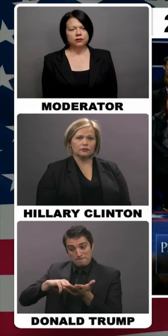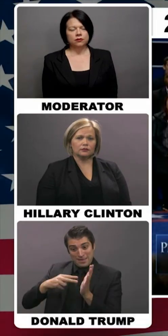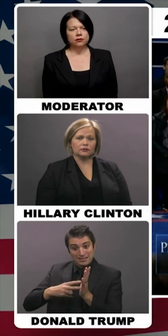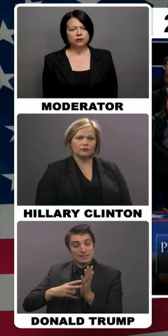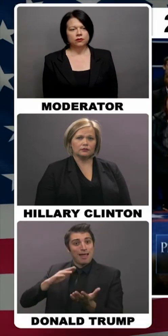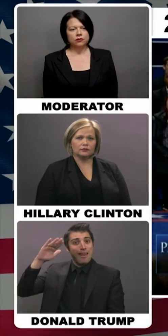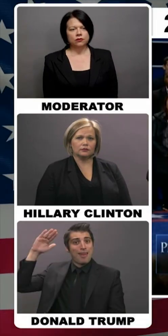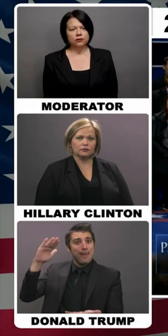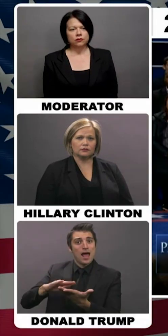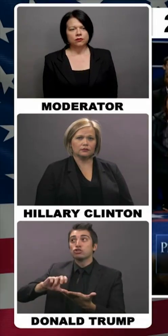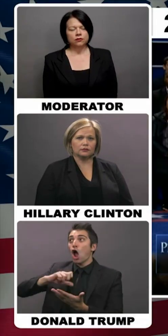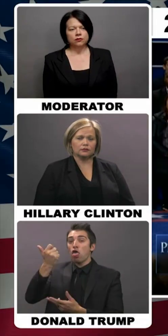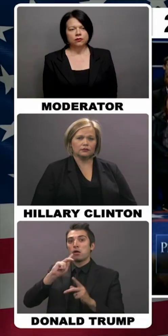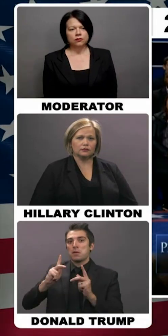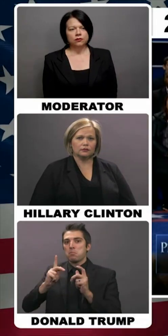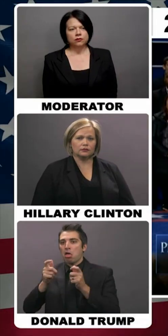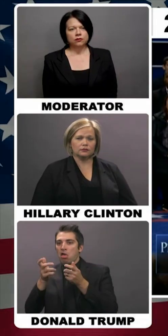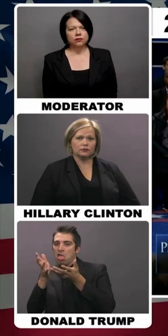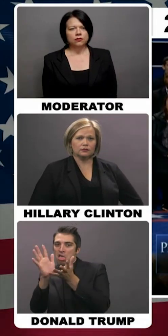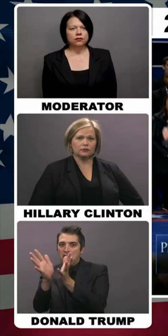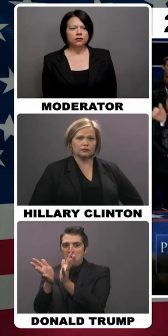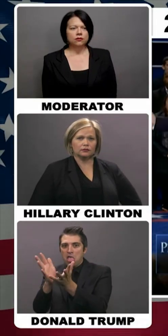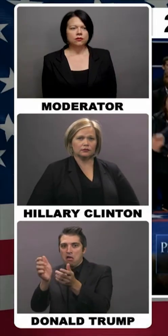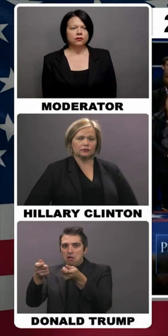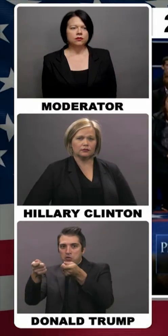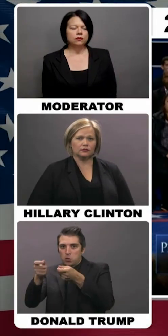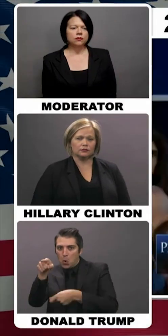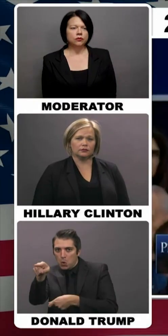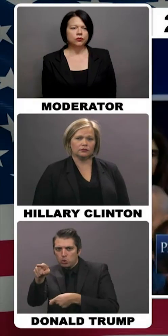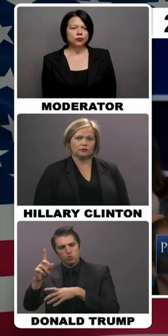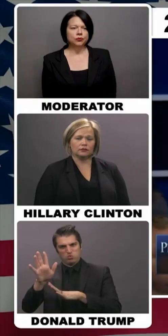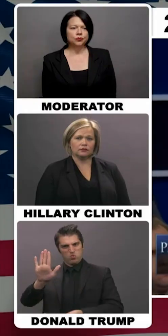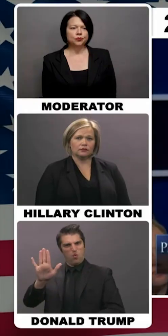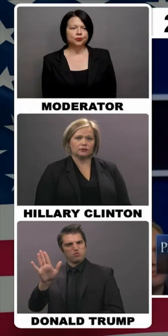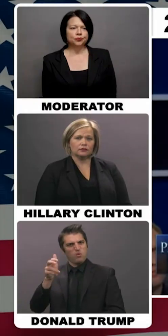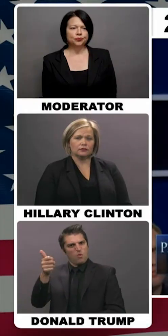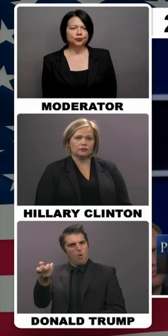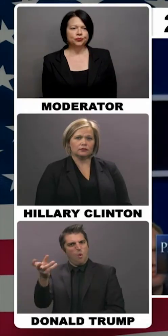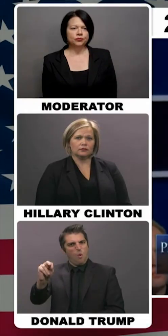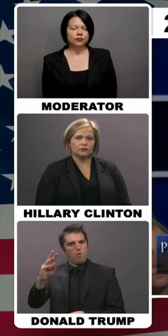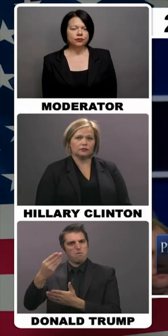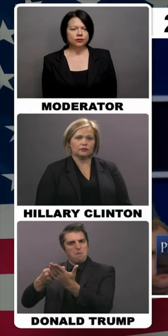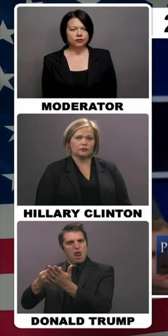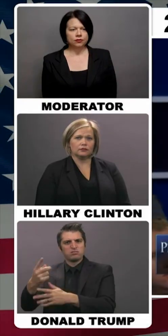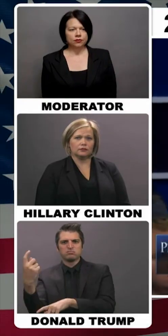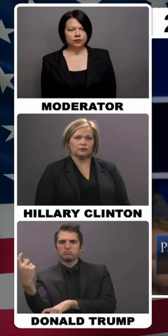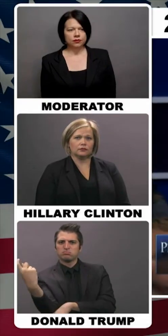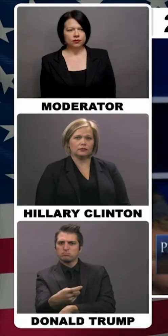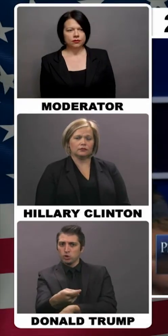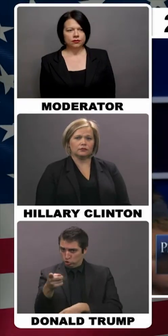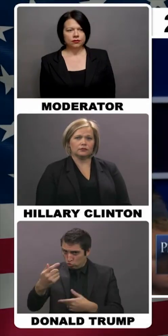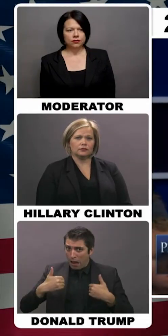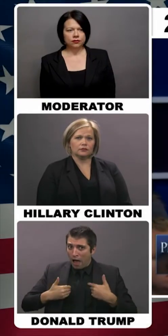be a nice sign to the American public. Why aren't you putting some money in? You have a lot of it. You've made a lot of it because of the fact